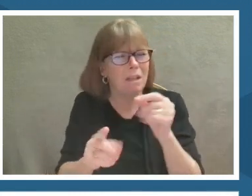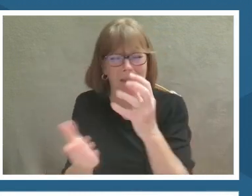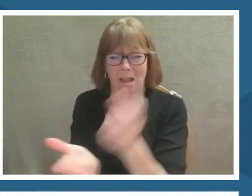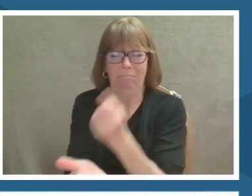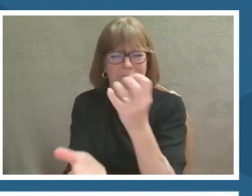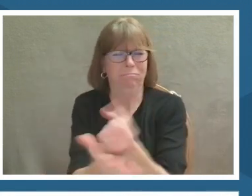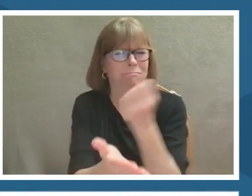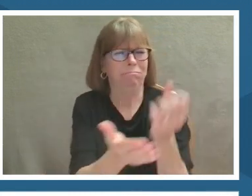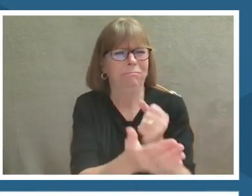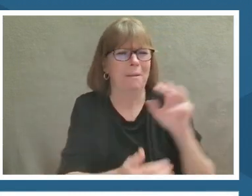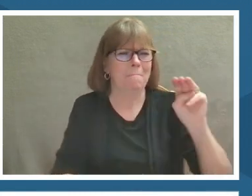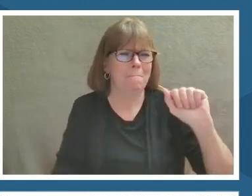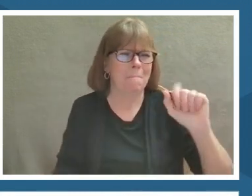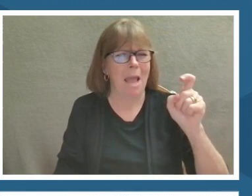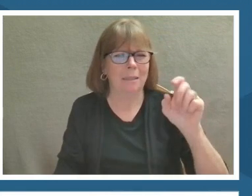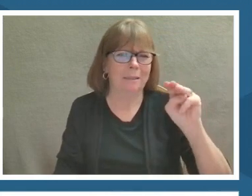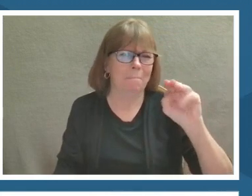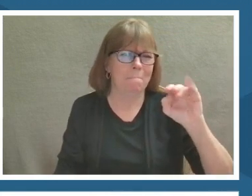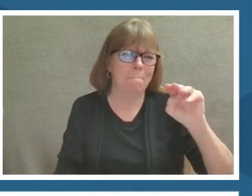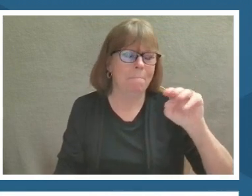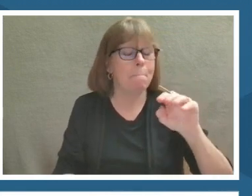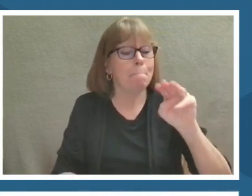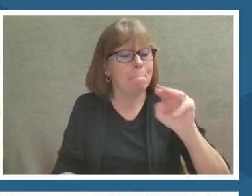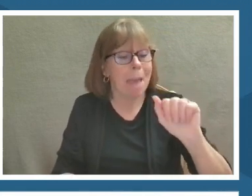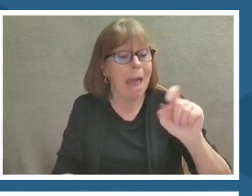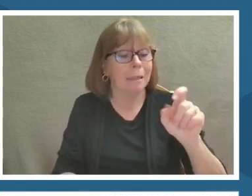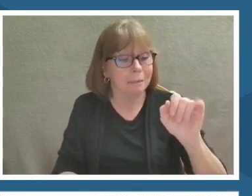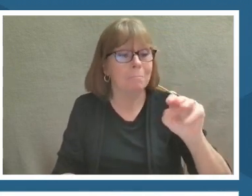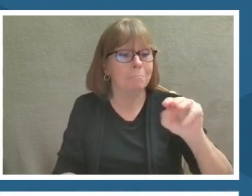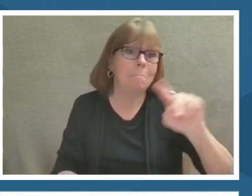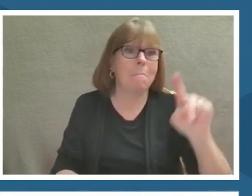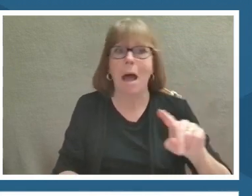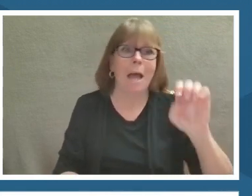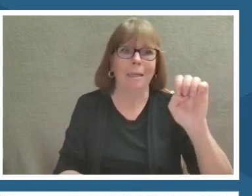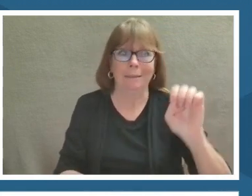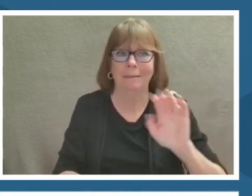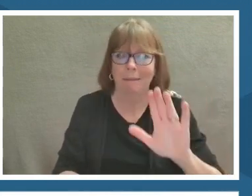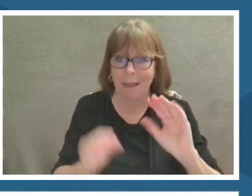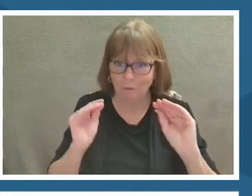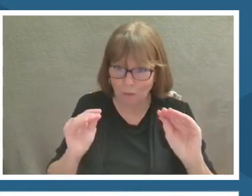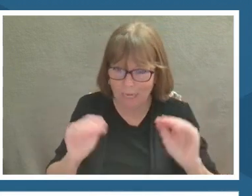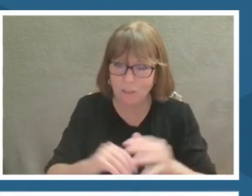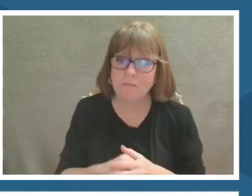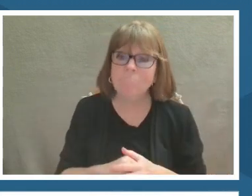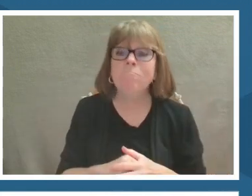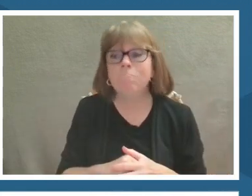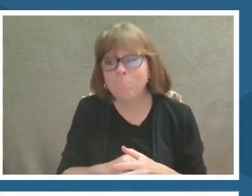what have you said um you could use some